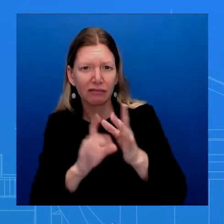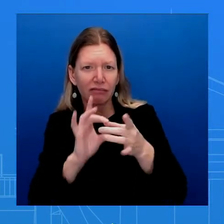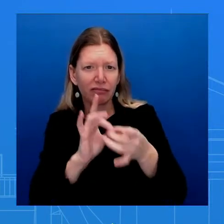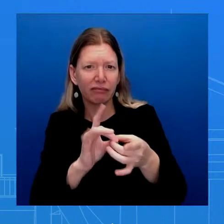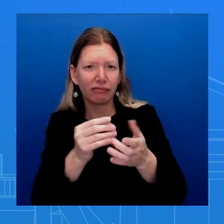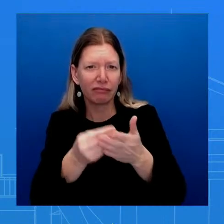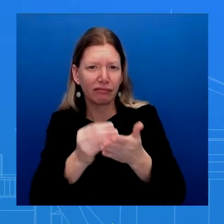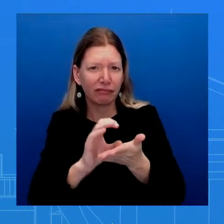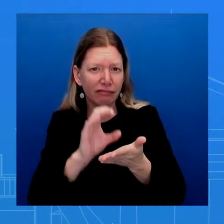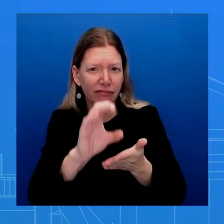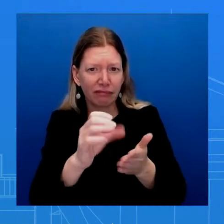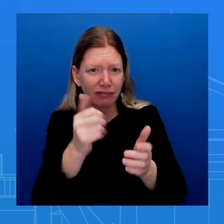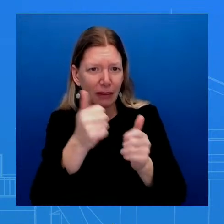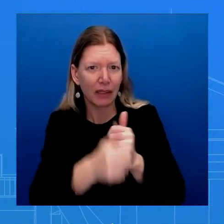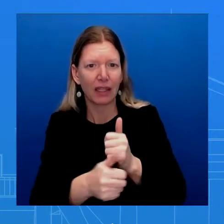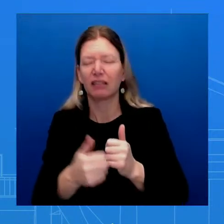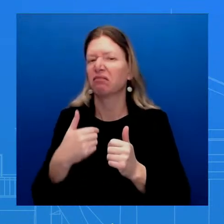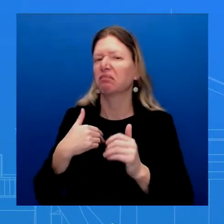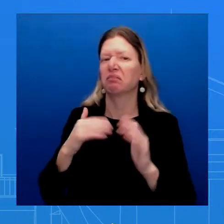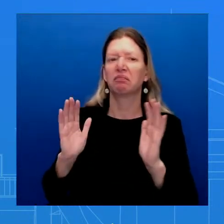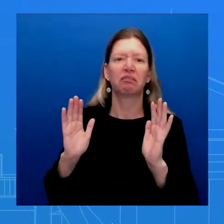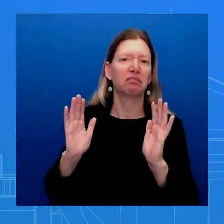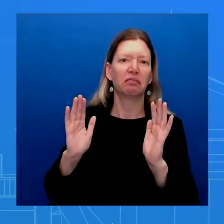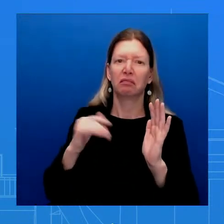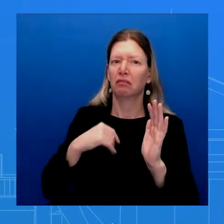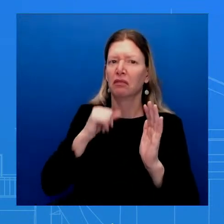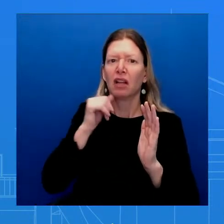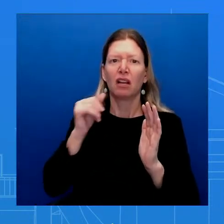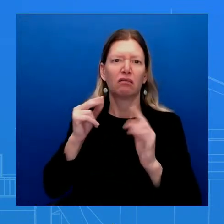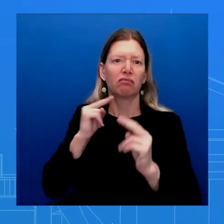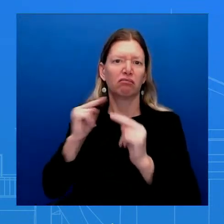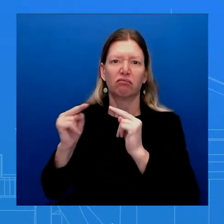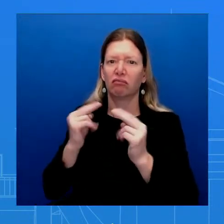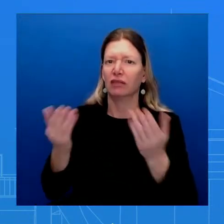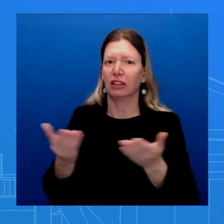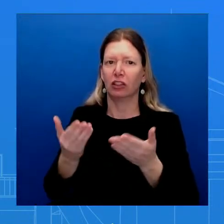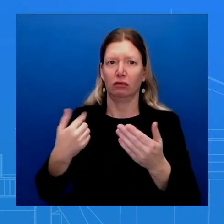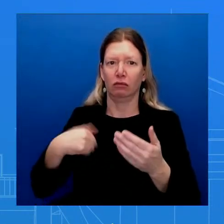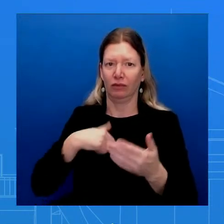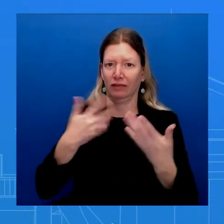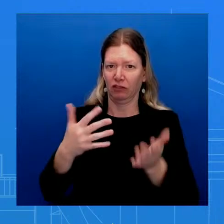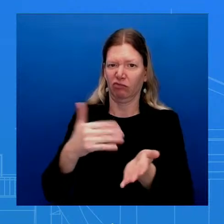We've made very clear that our request -- our supplemental request, as it relates to national security --